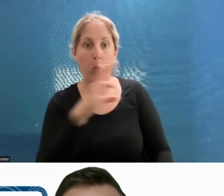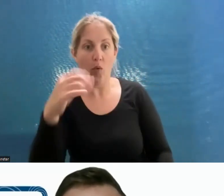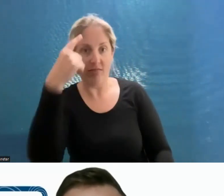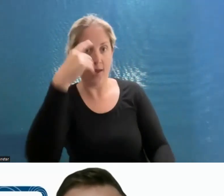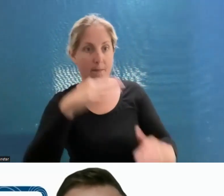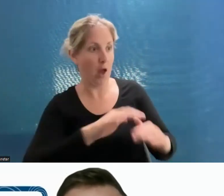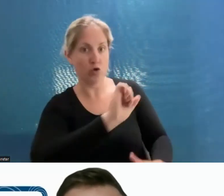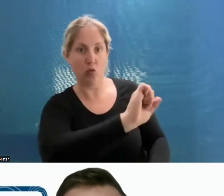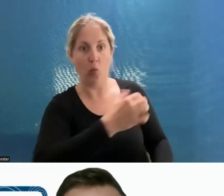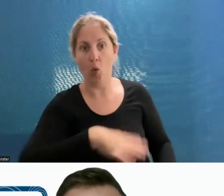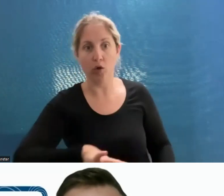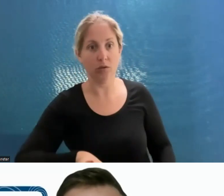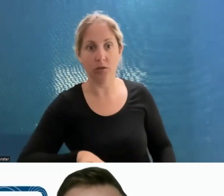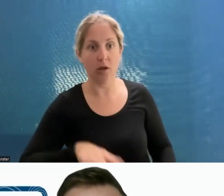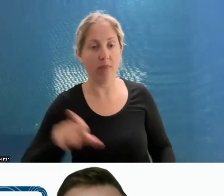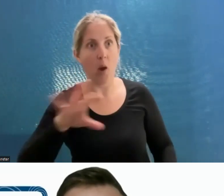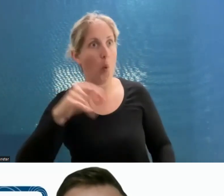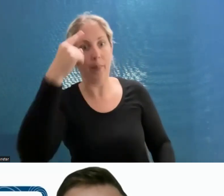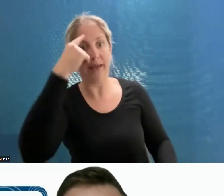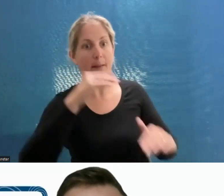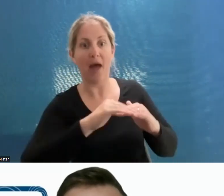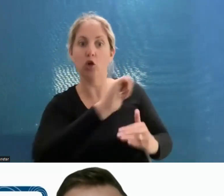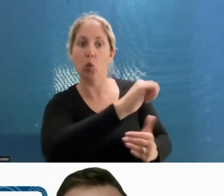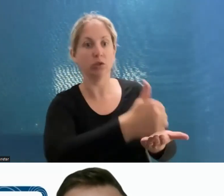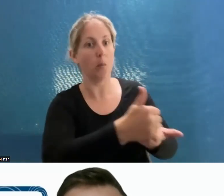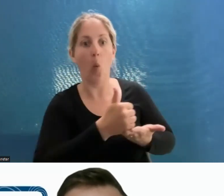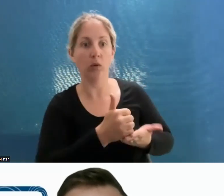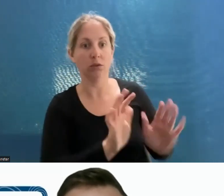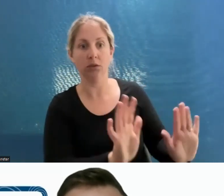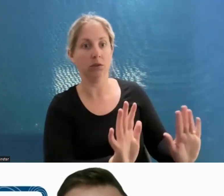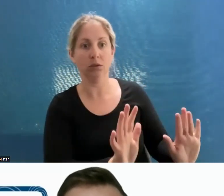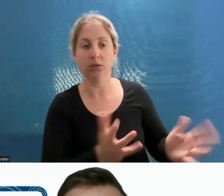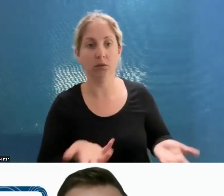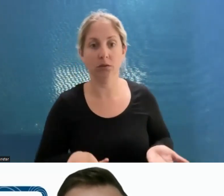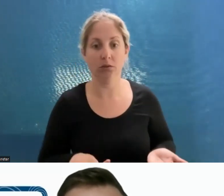that particular support or understanding of the law.